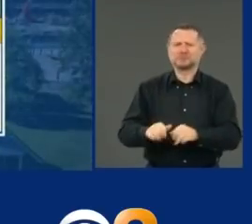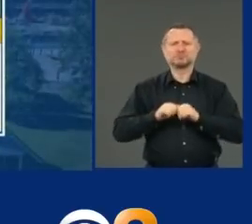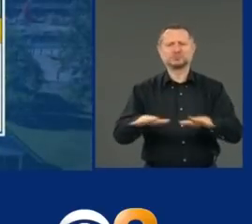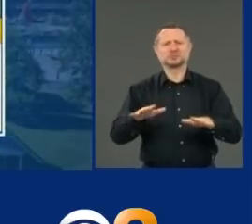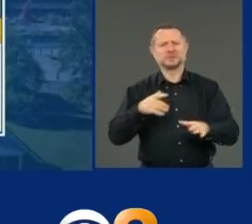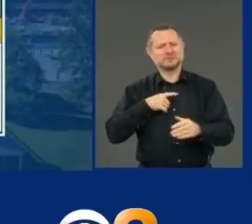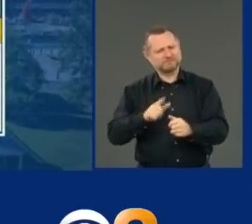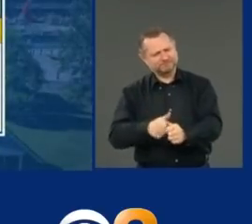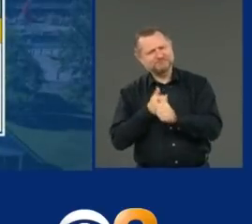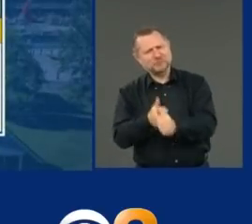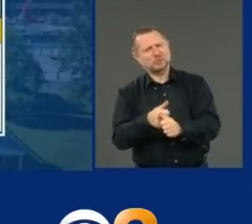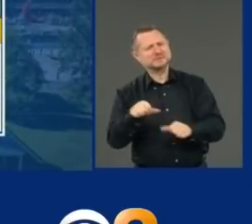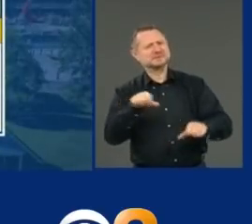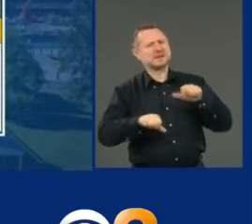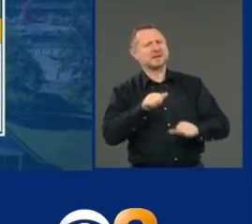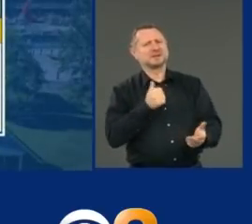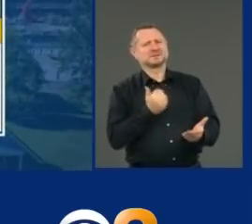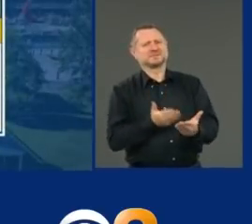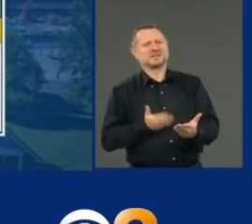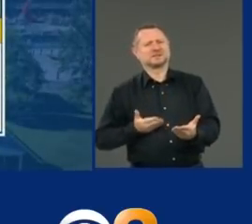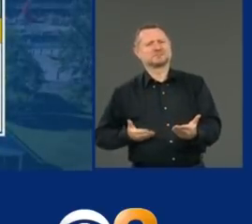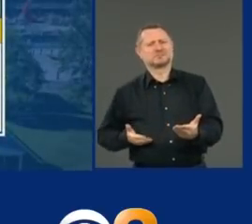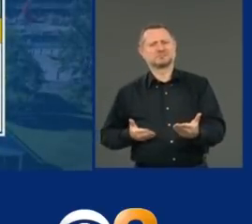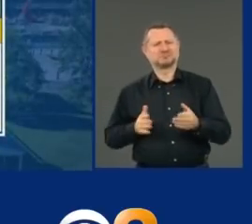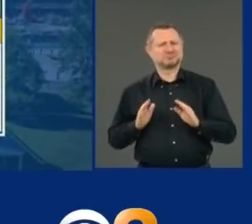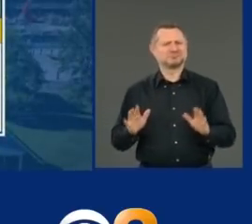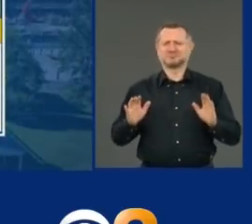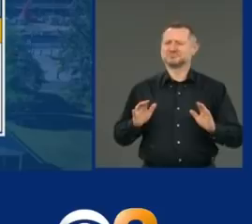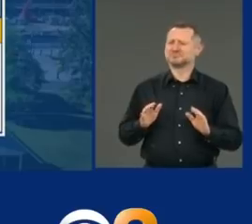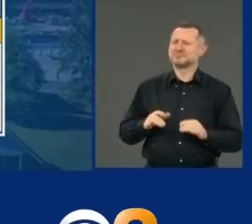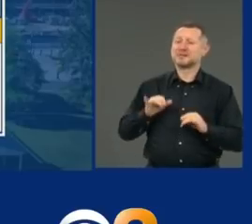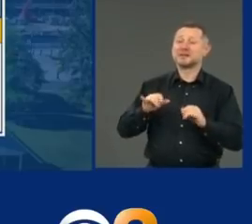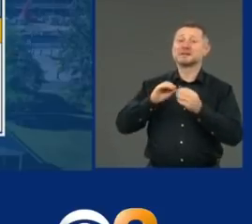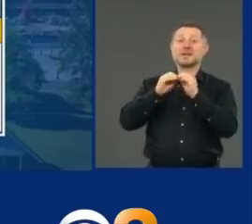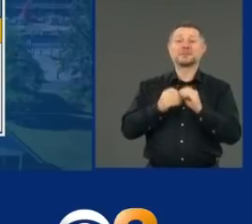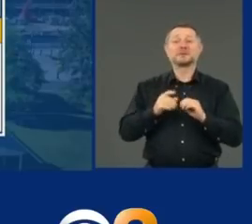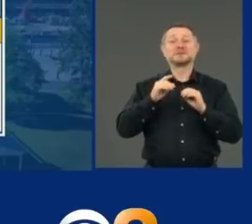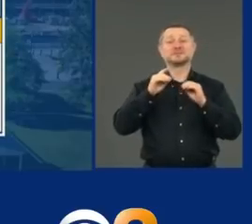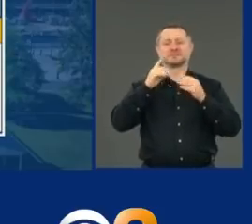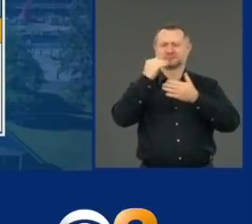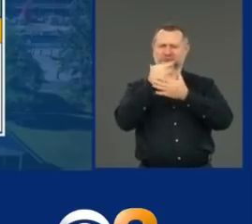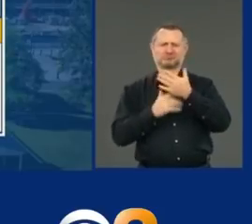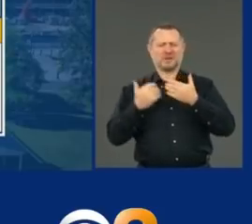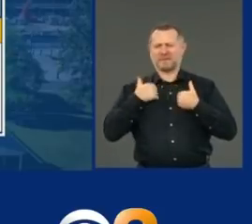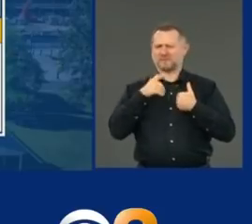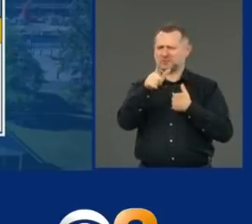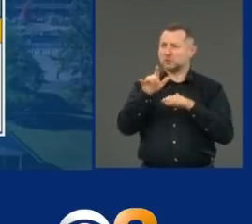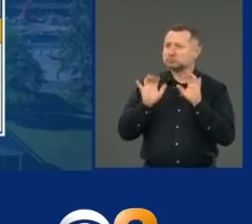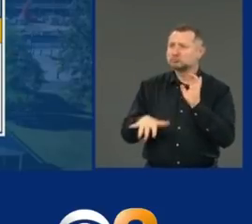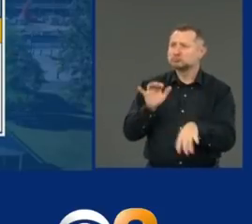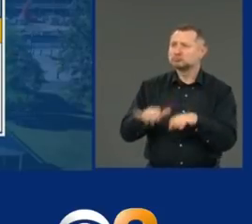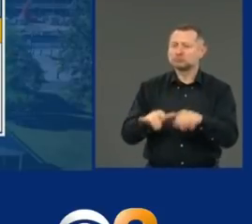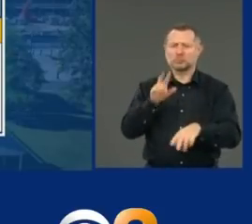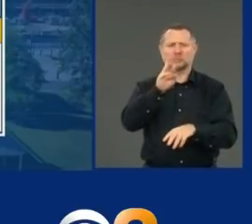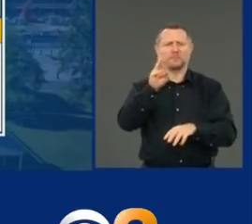IDEOLOGY QUESTION BUT ABOUT PUBLIC HEALTH AND STOPPING THE SPREAD OF DISEASE. THAT IS